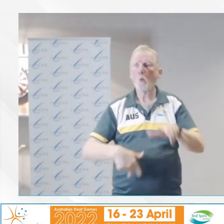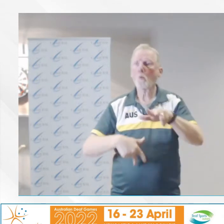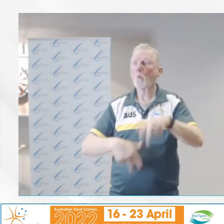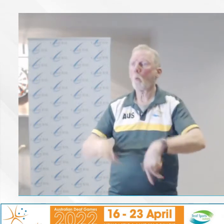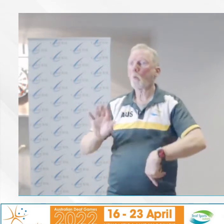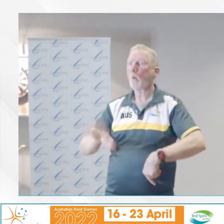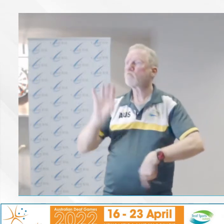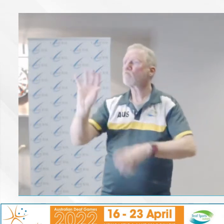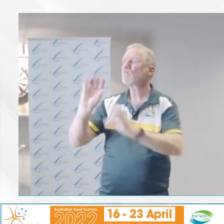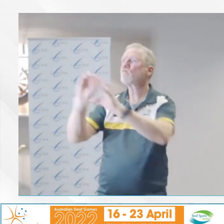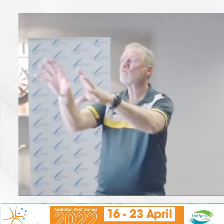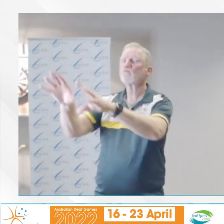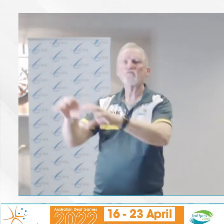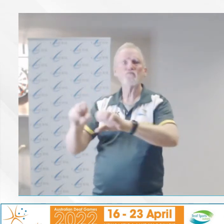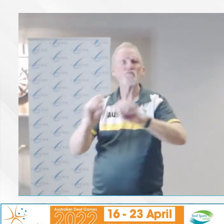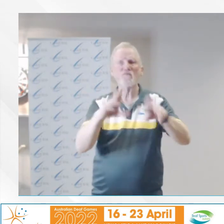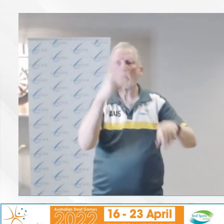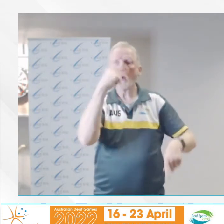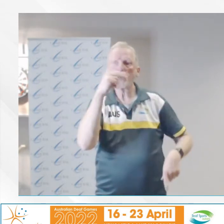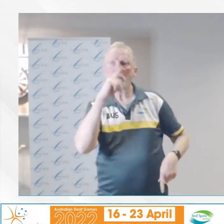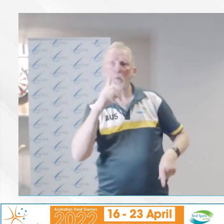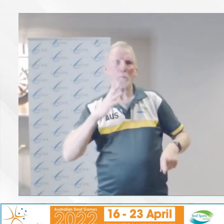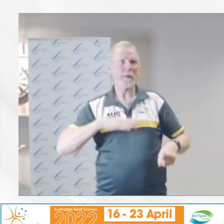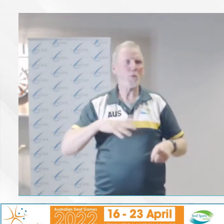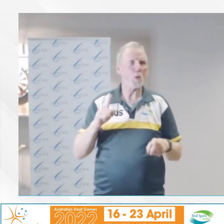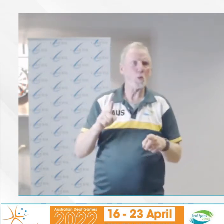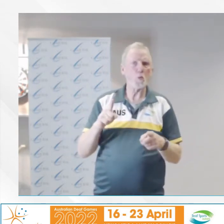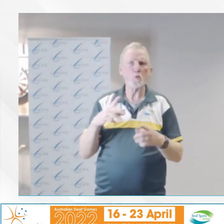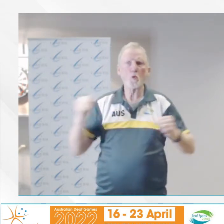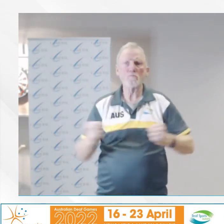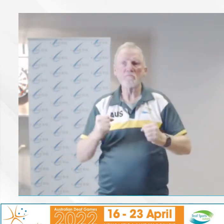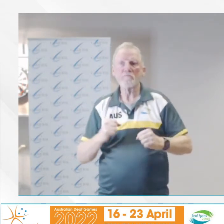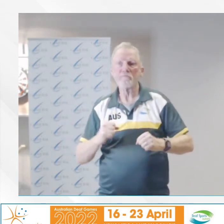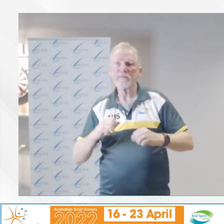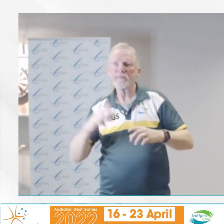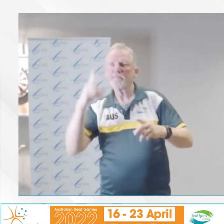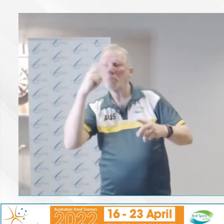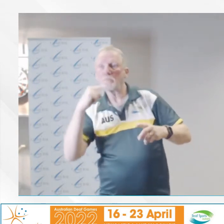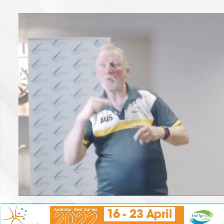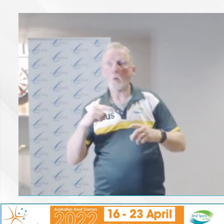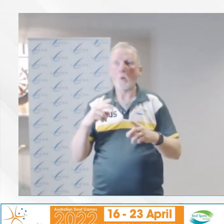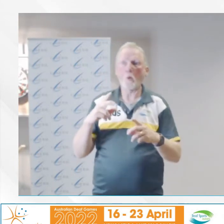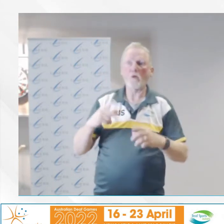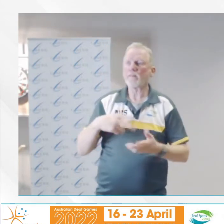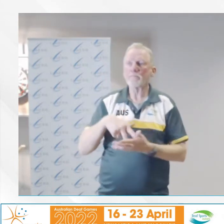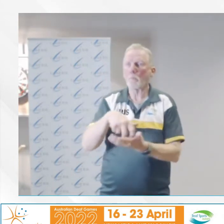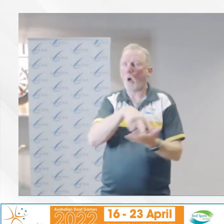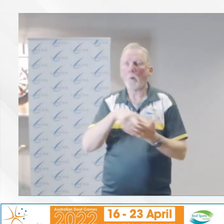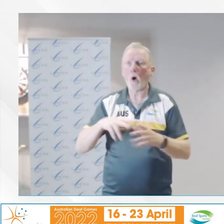network so it would be like walking that hall but not this competition but